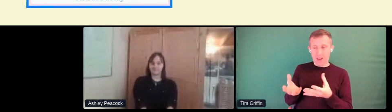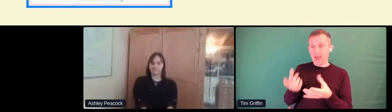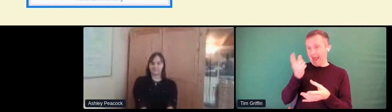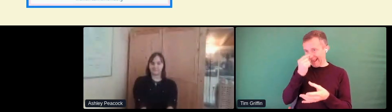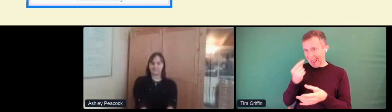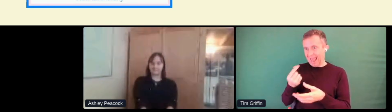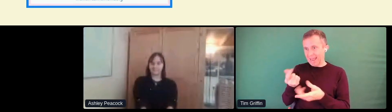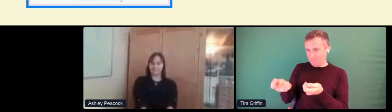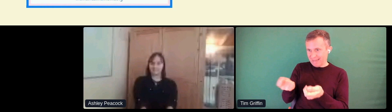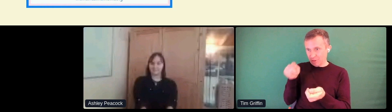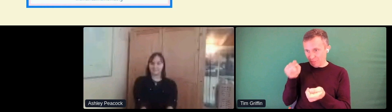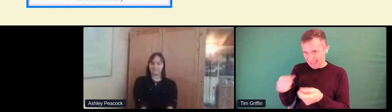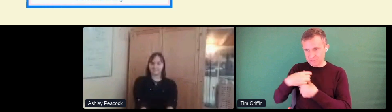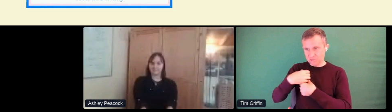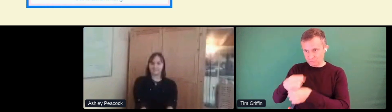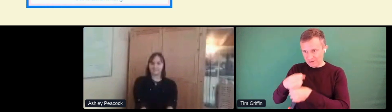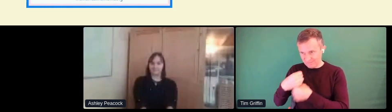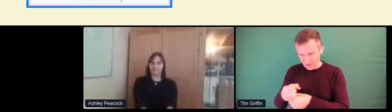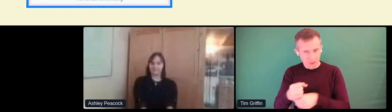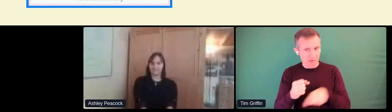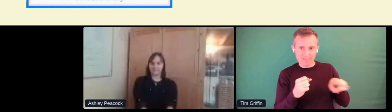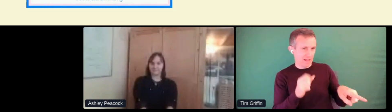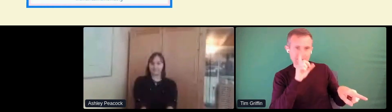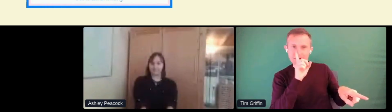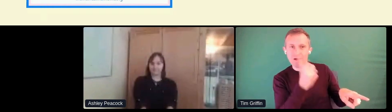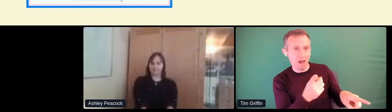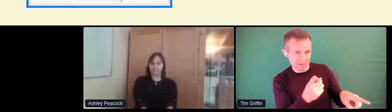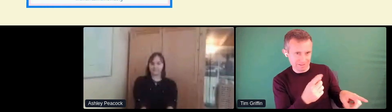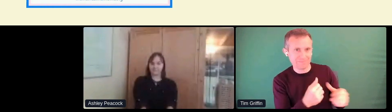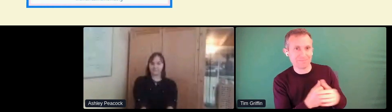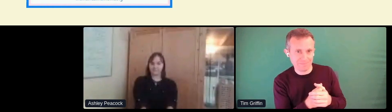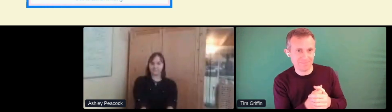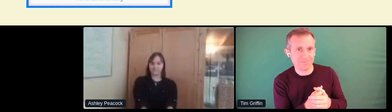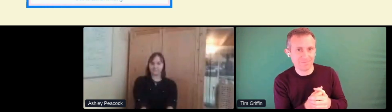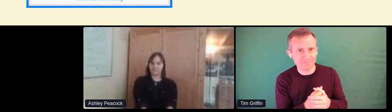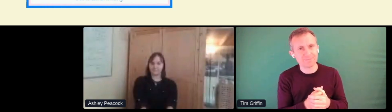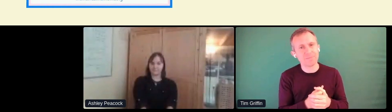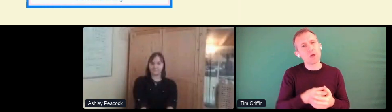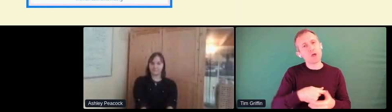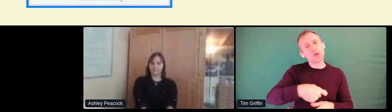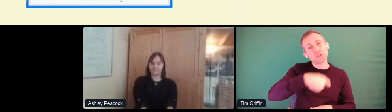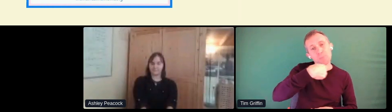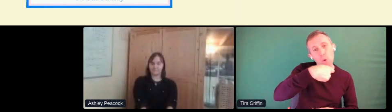I also like to think of it in relation to Spoon Theory in that when you're dealing with